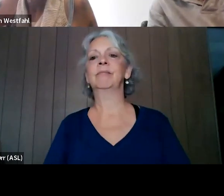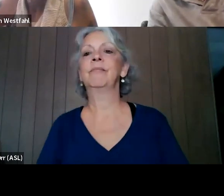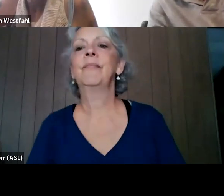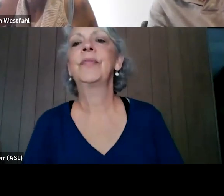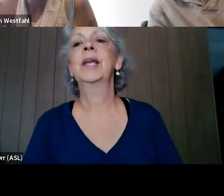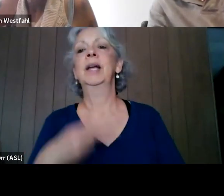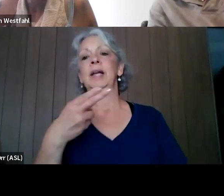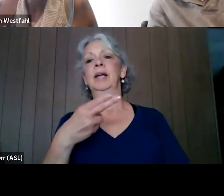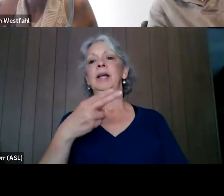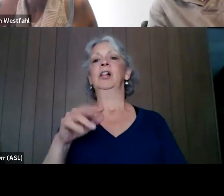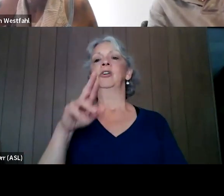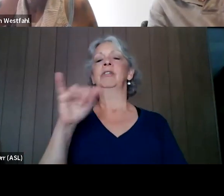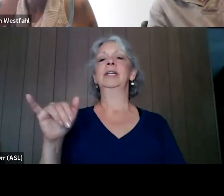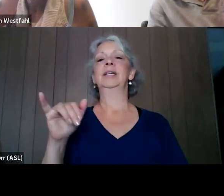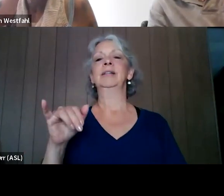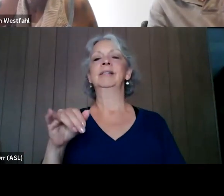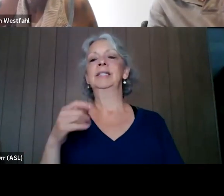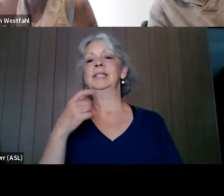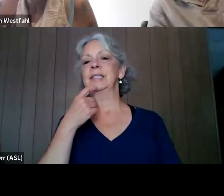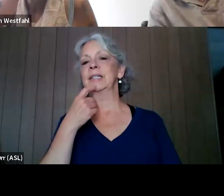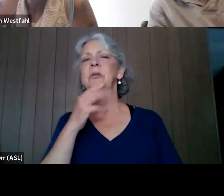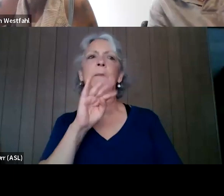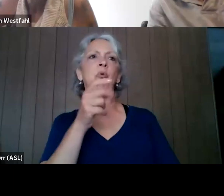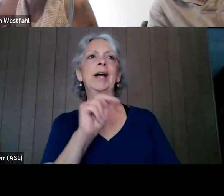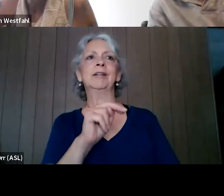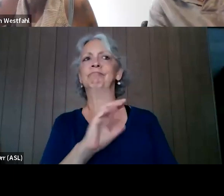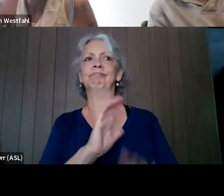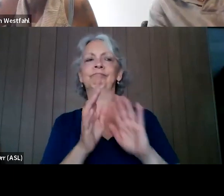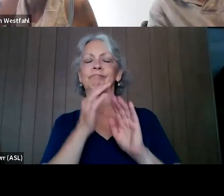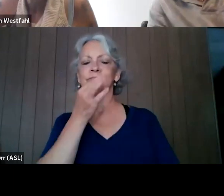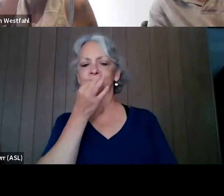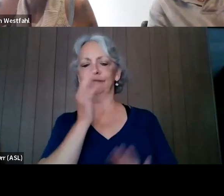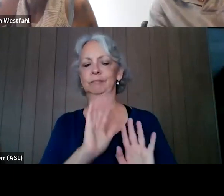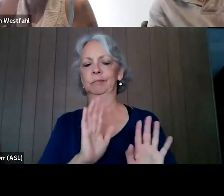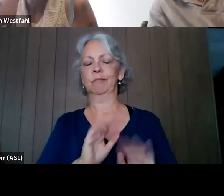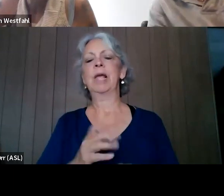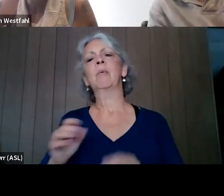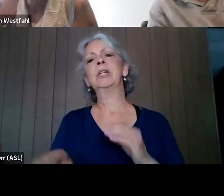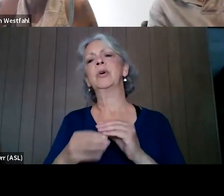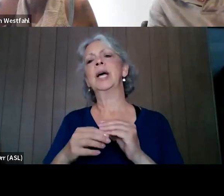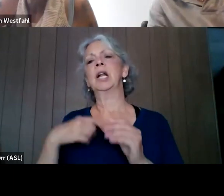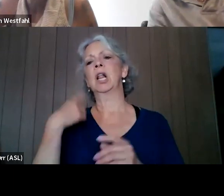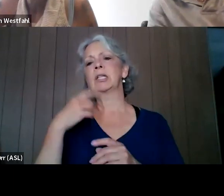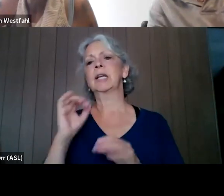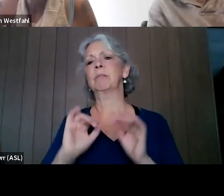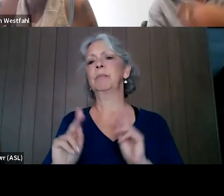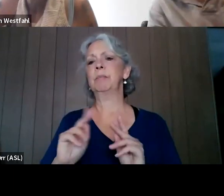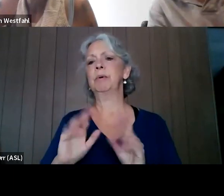I think Brian said he was all set. I guess I just wanted to add, looks like people in the chat were talking about